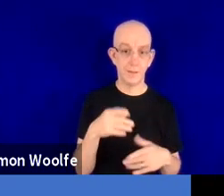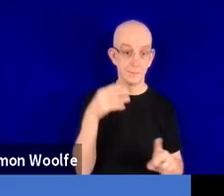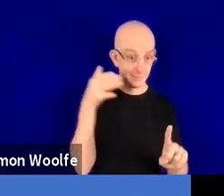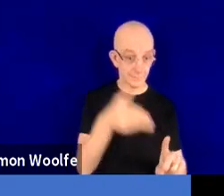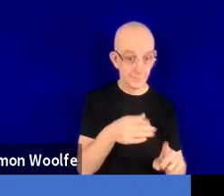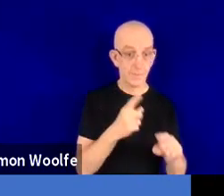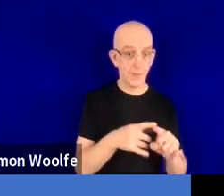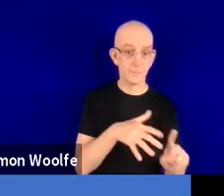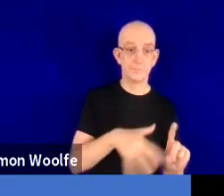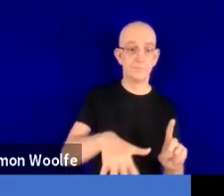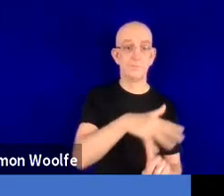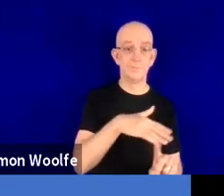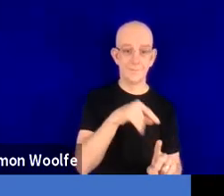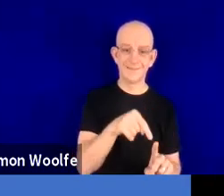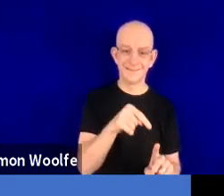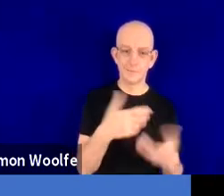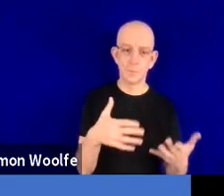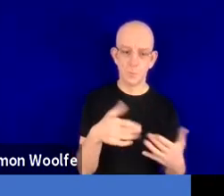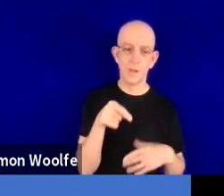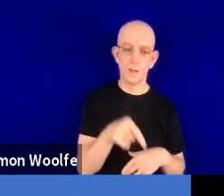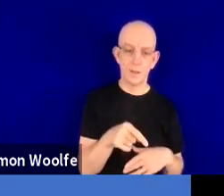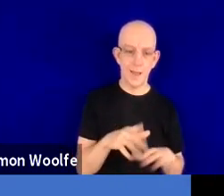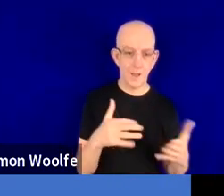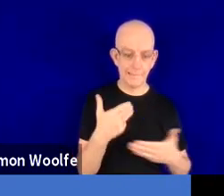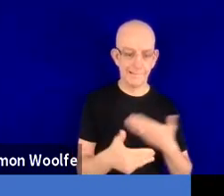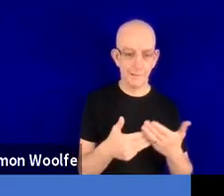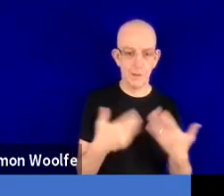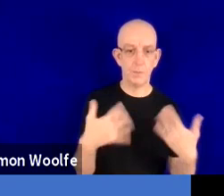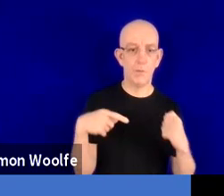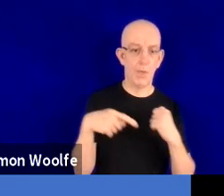But in the same time you need also to include rehabilitation and assistive device